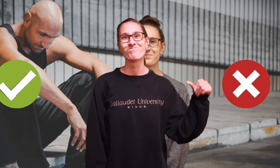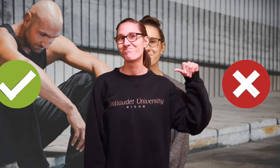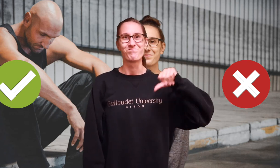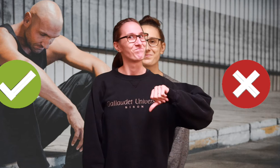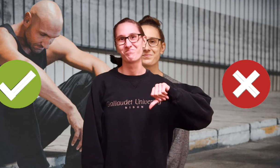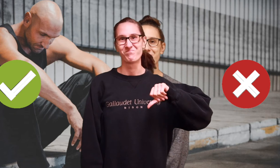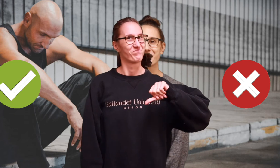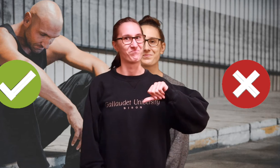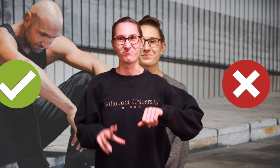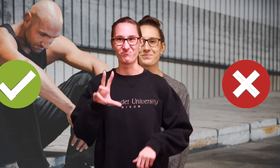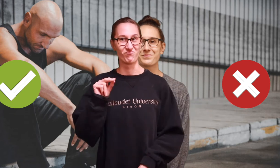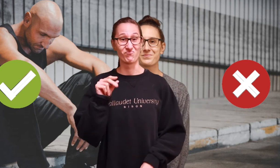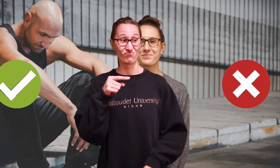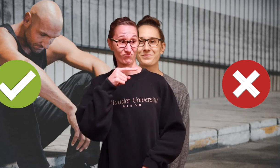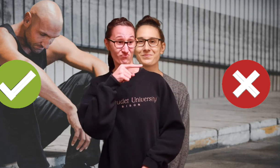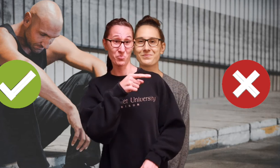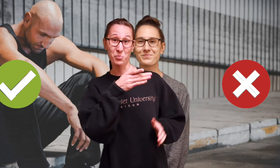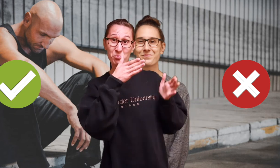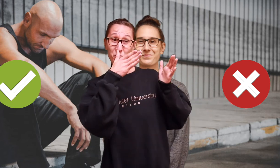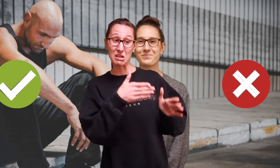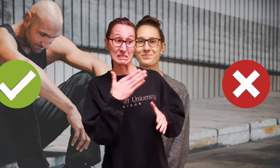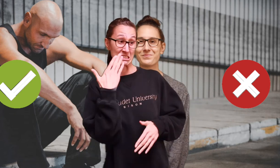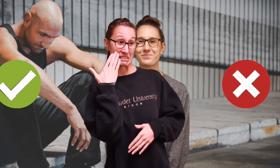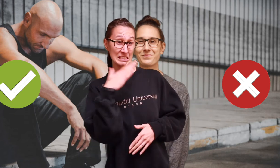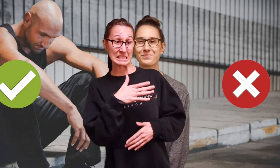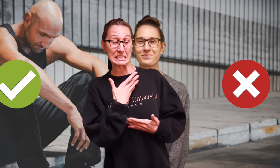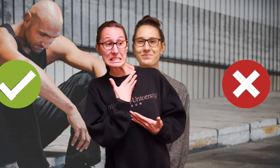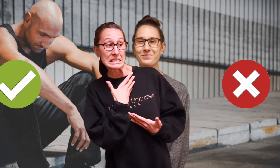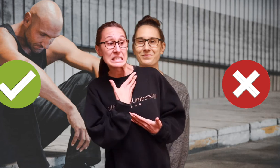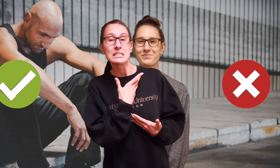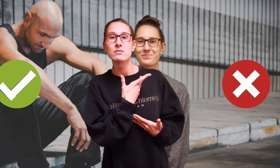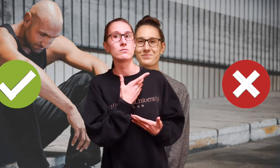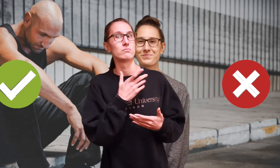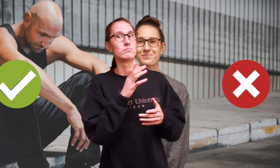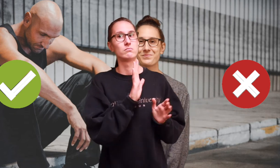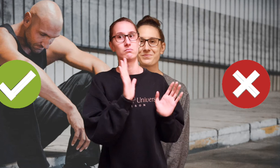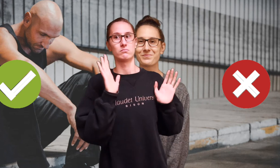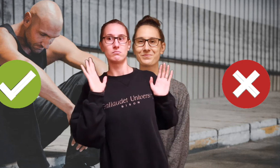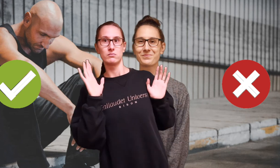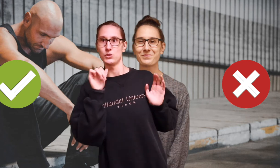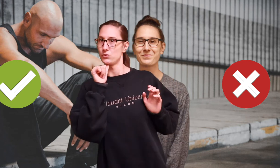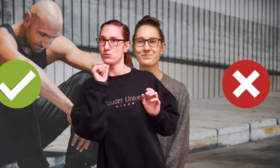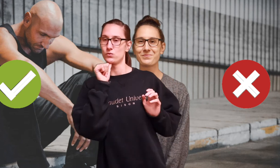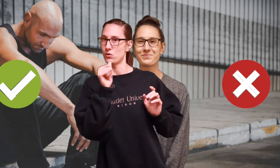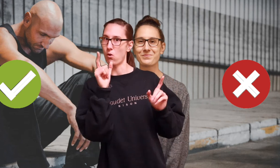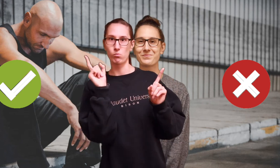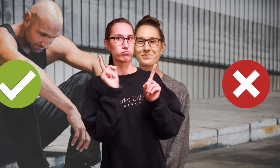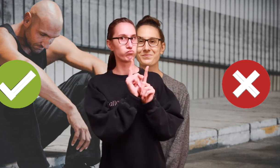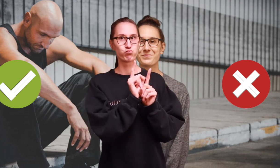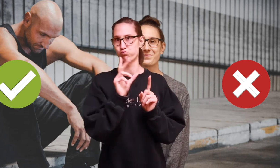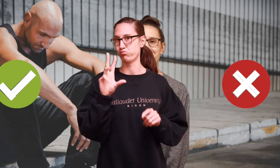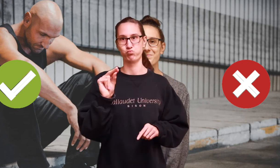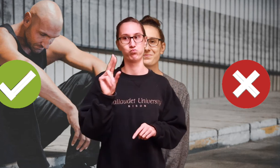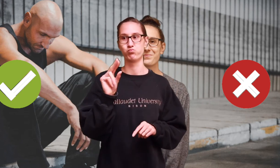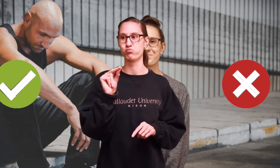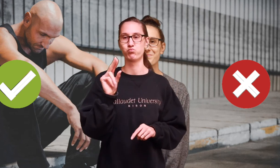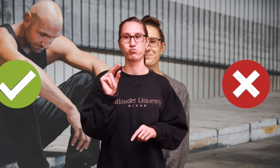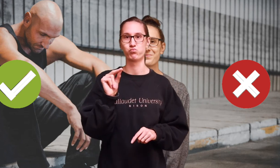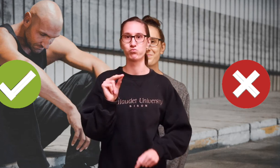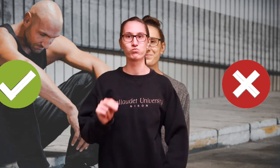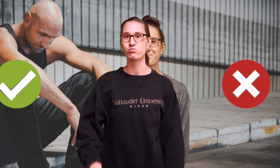Bad. Don't talk to strangers